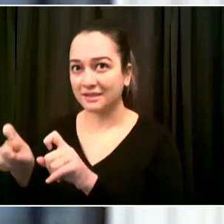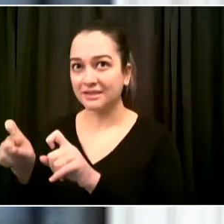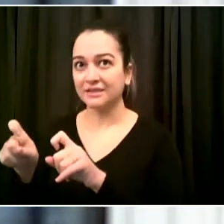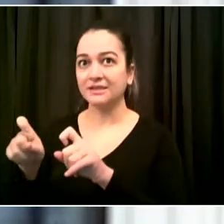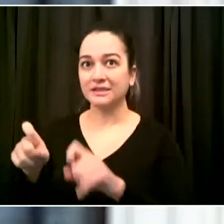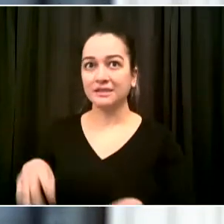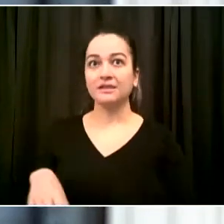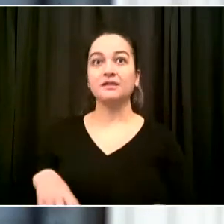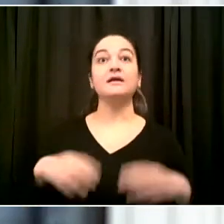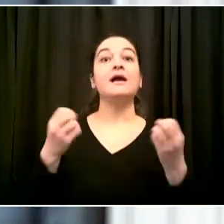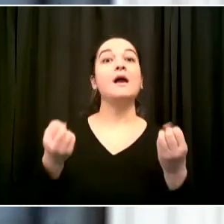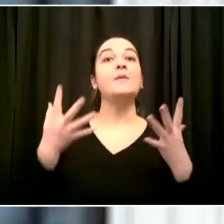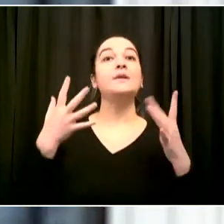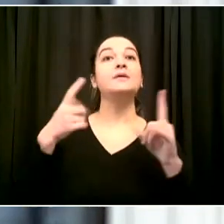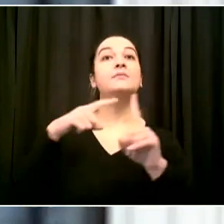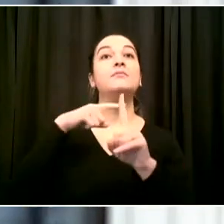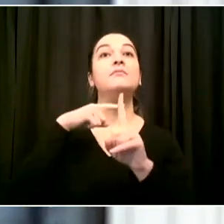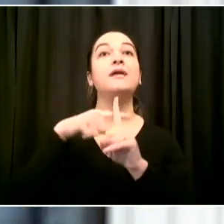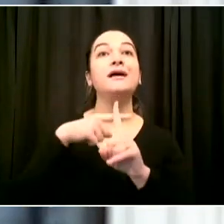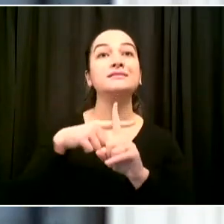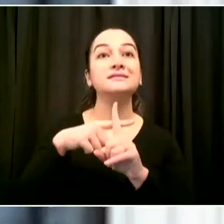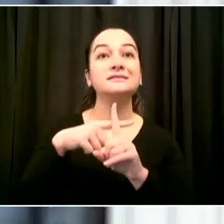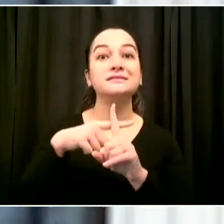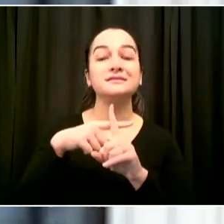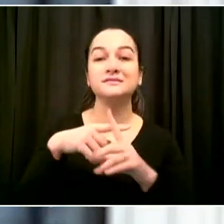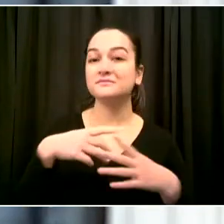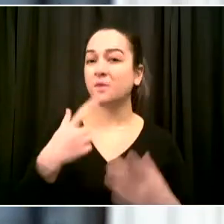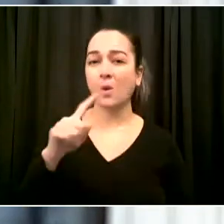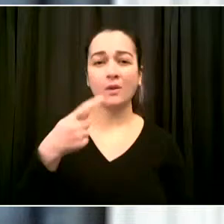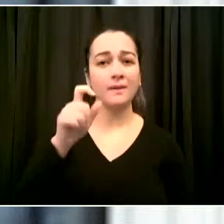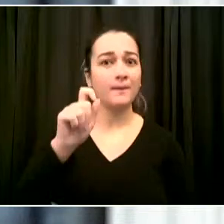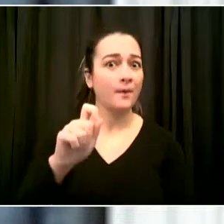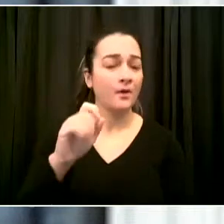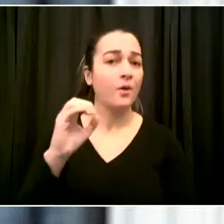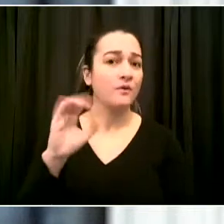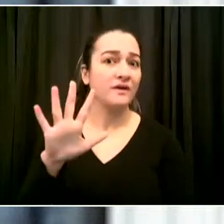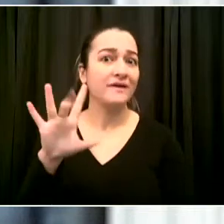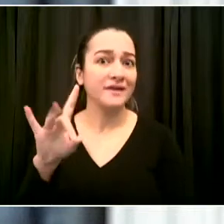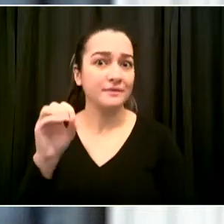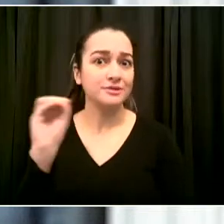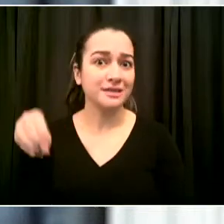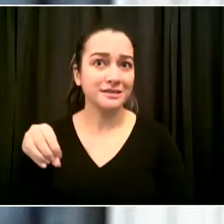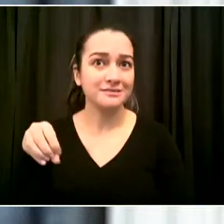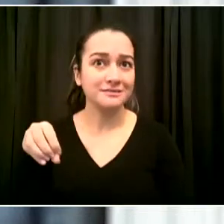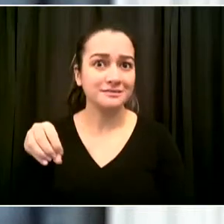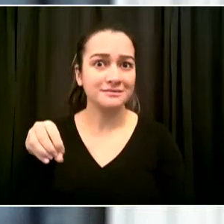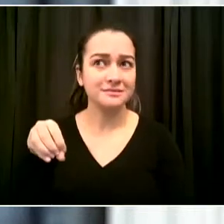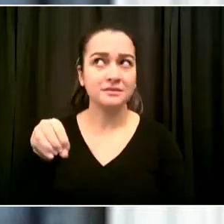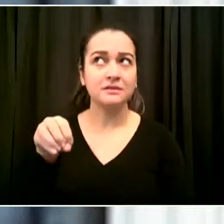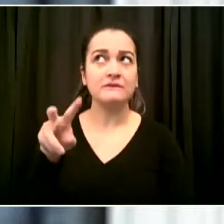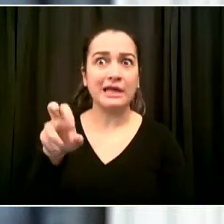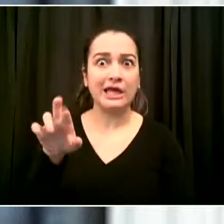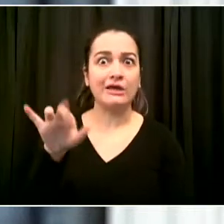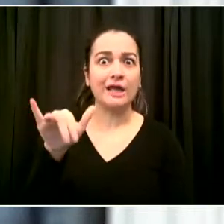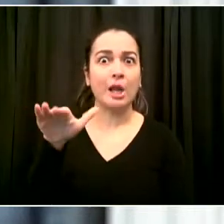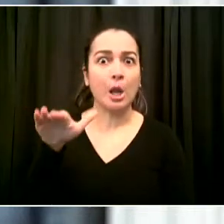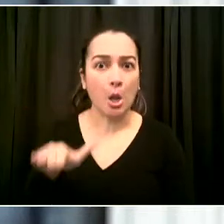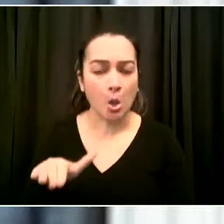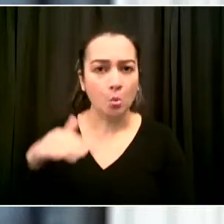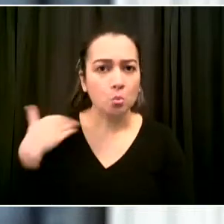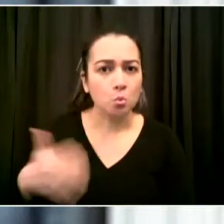OCCASIONS, WE